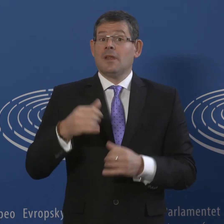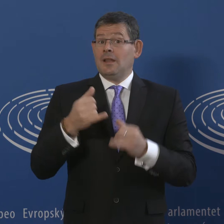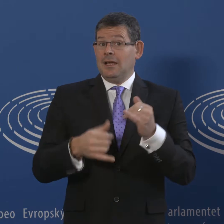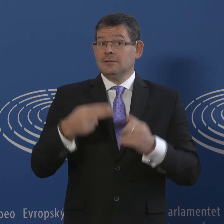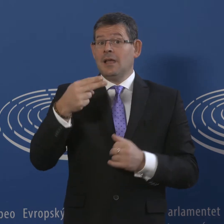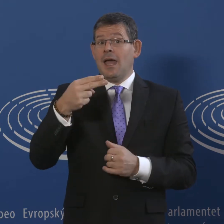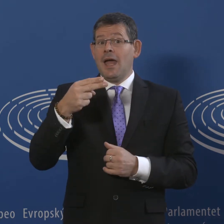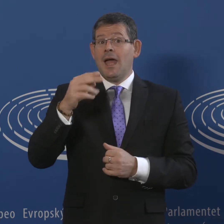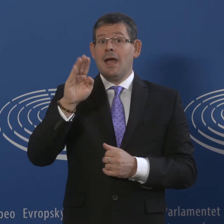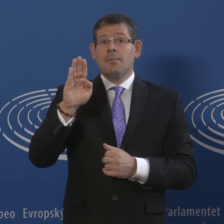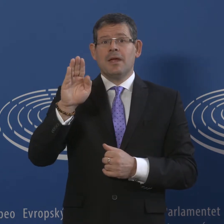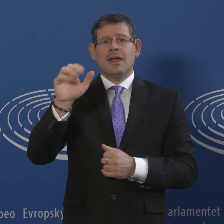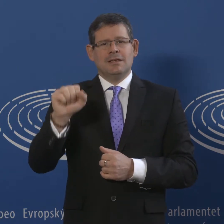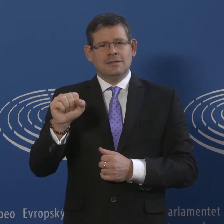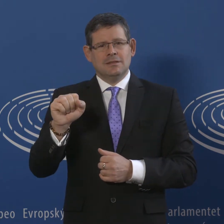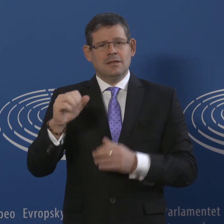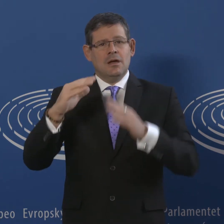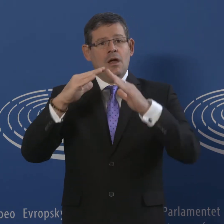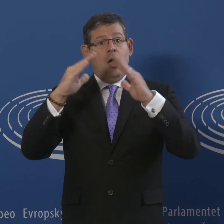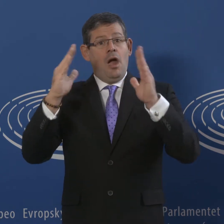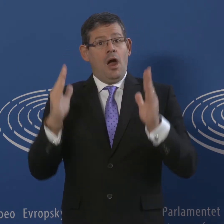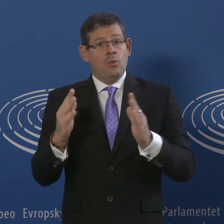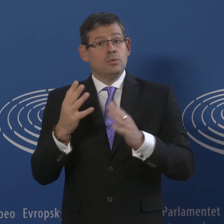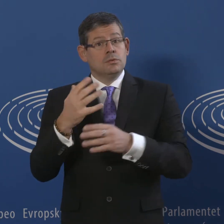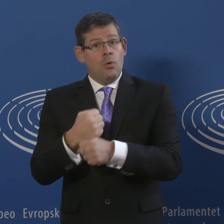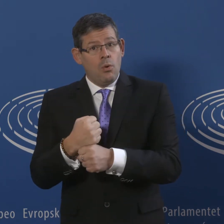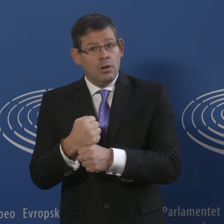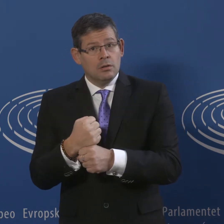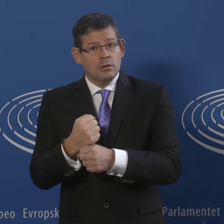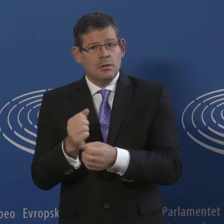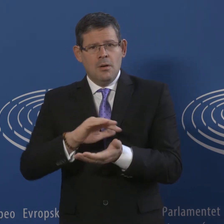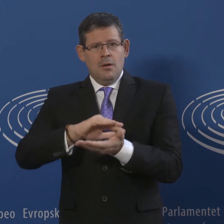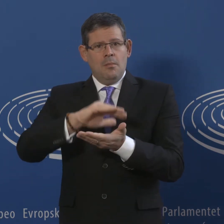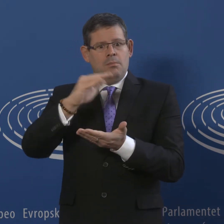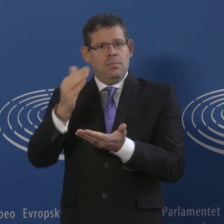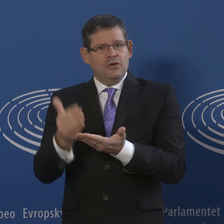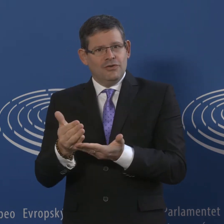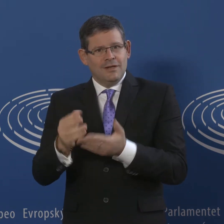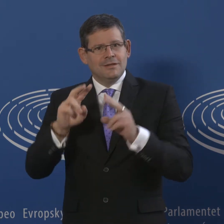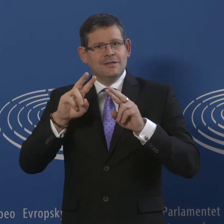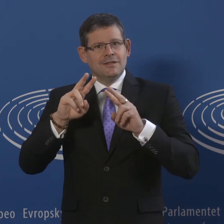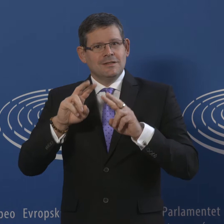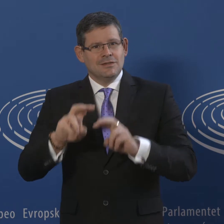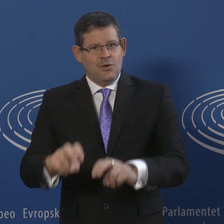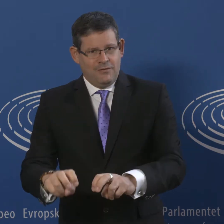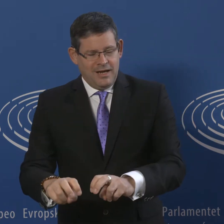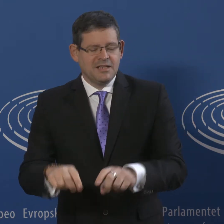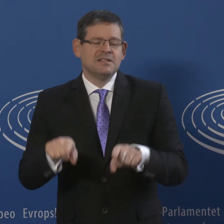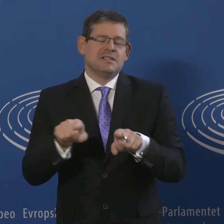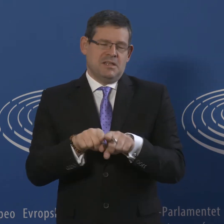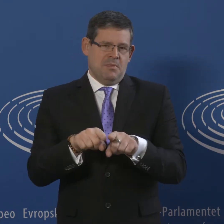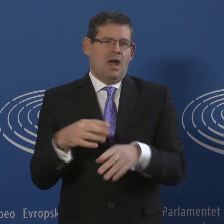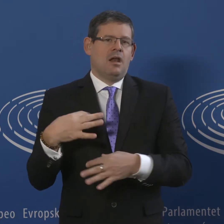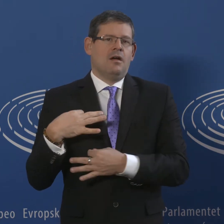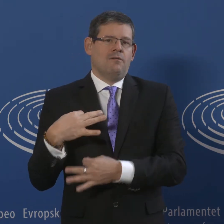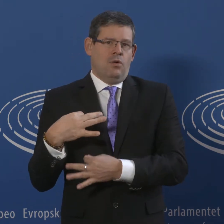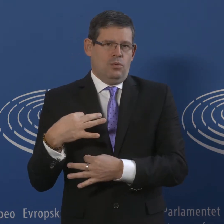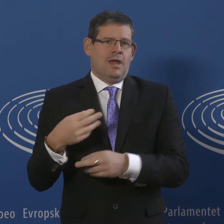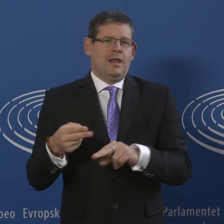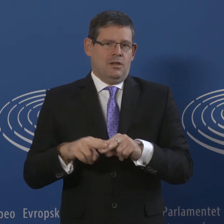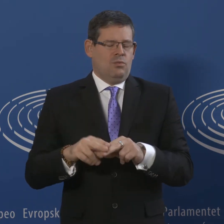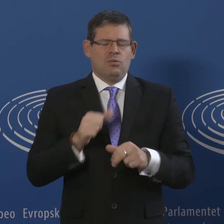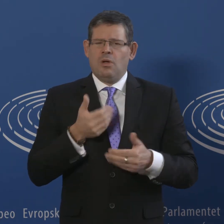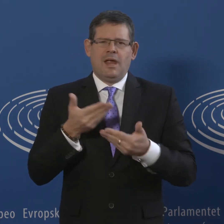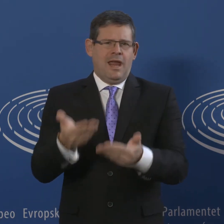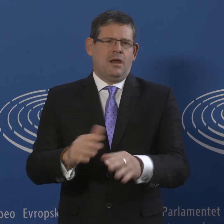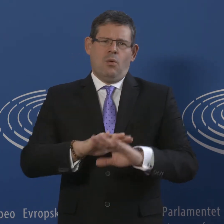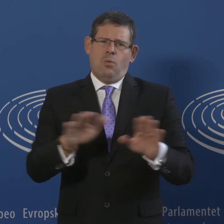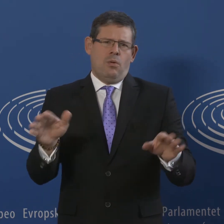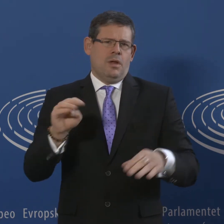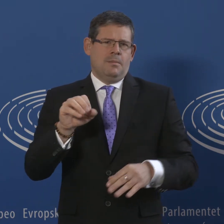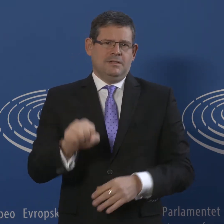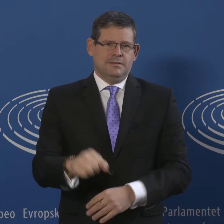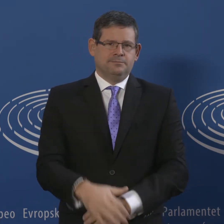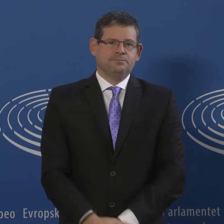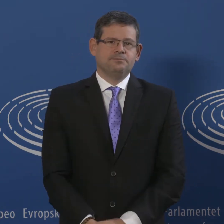HBS - Household Budget Survey (not carried out in all MS, voluntary nature).